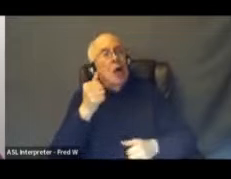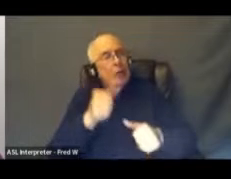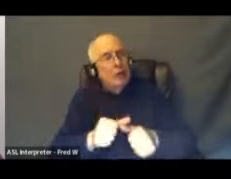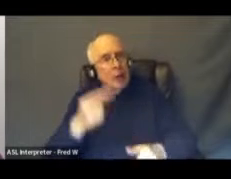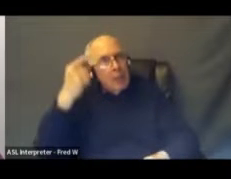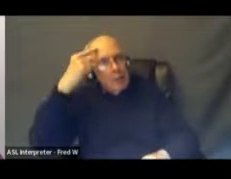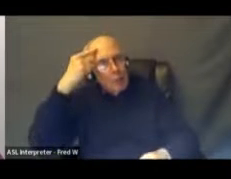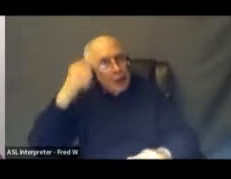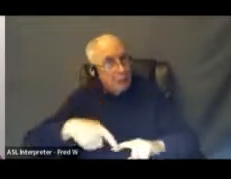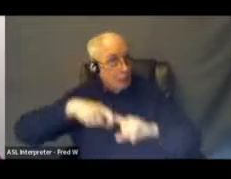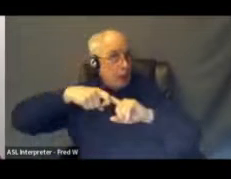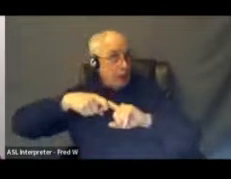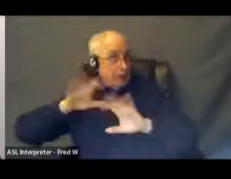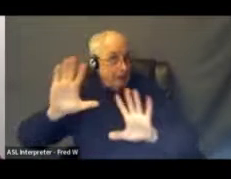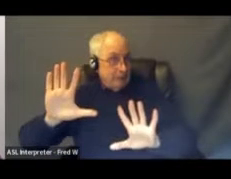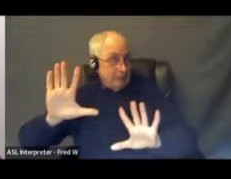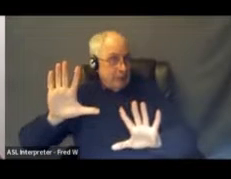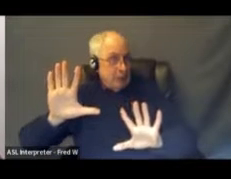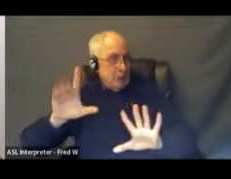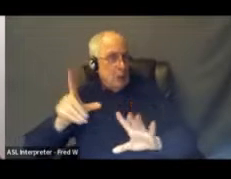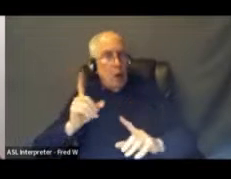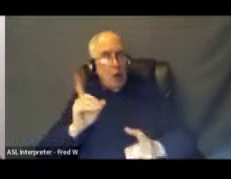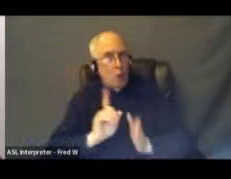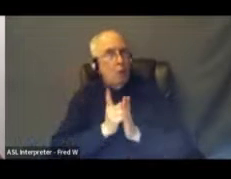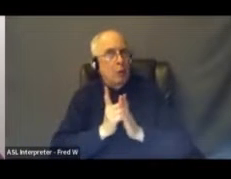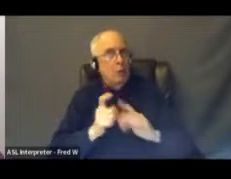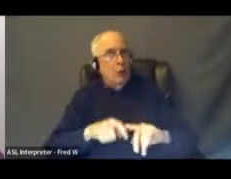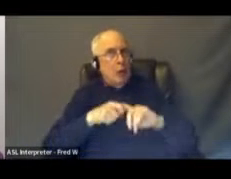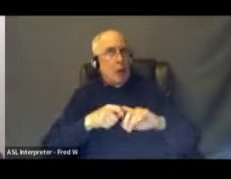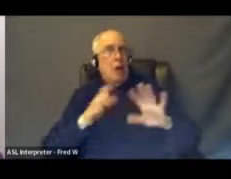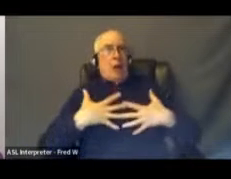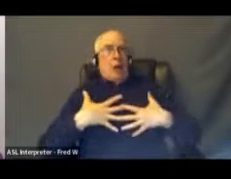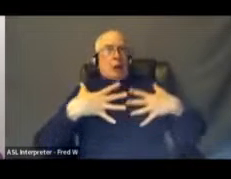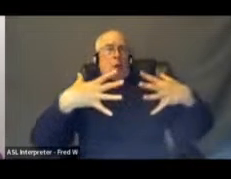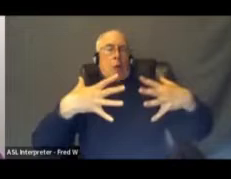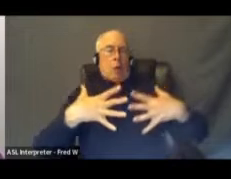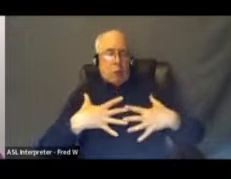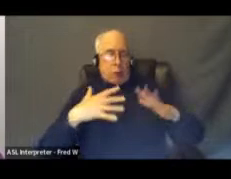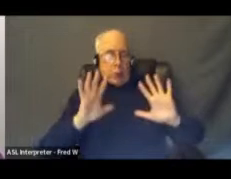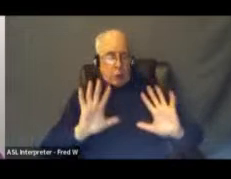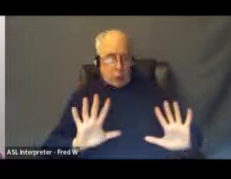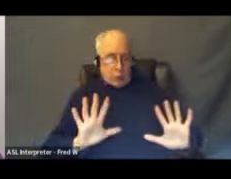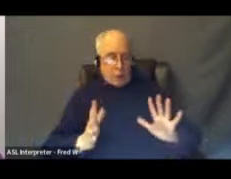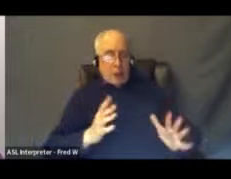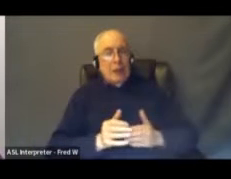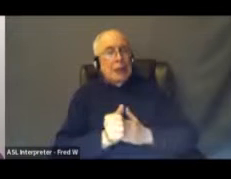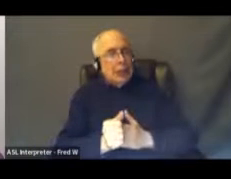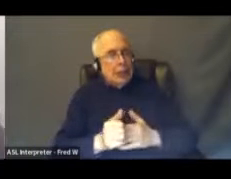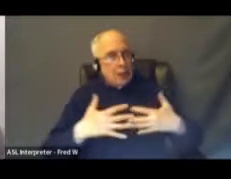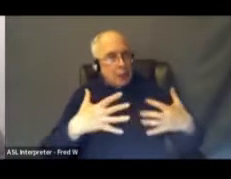Alliance of Colorado, when we just take a moment to take a deep breath. Maybe that's a guiding deep breath. When you notice that someone's getting overstimulated, they're starting